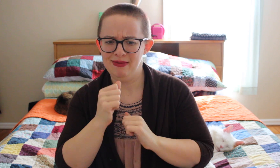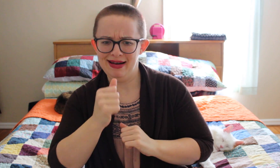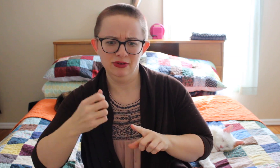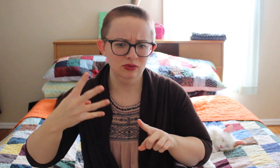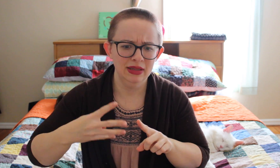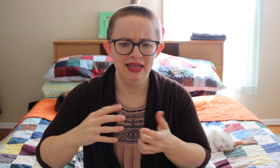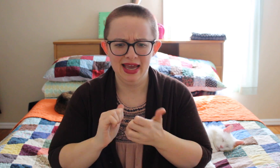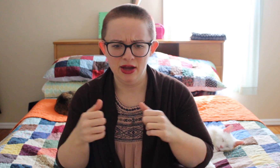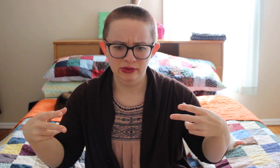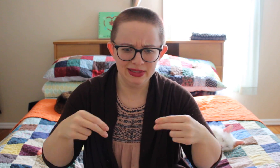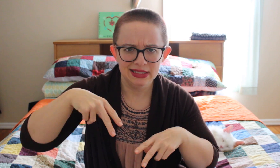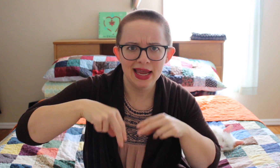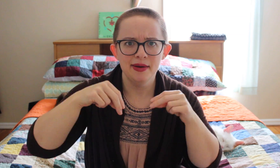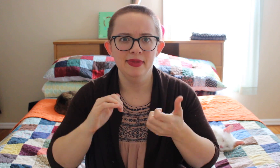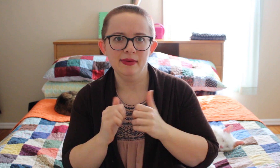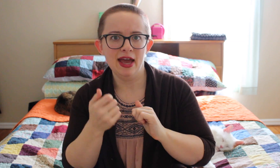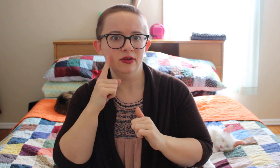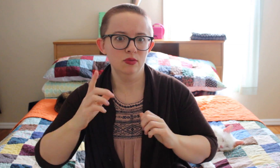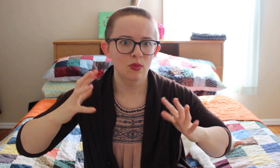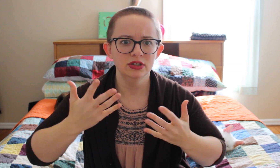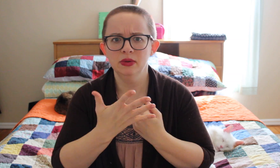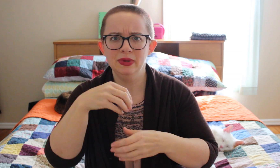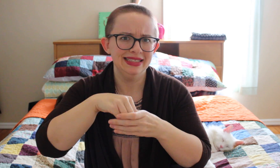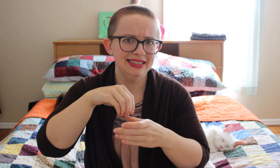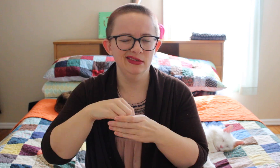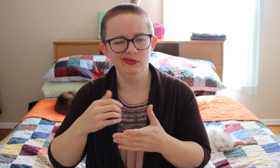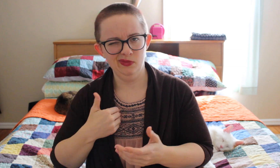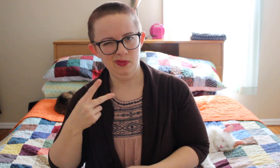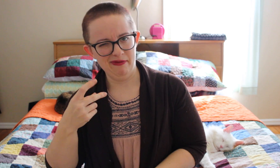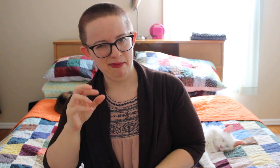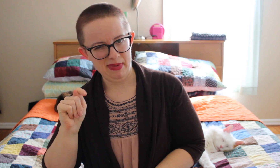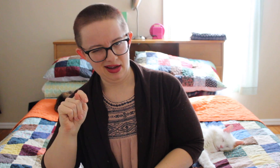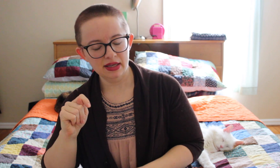What was the best ones? What ones didn't leak? How to snap them properly? What to wash them in?